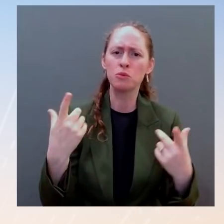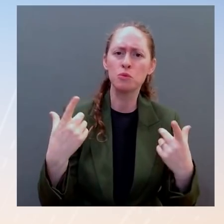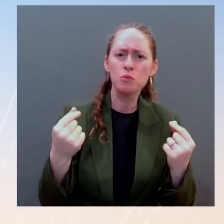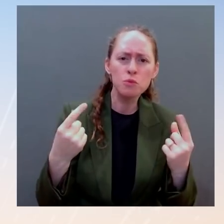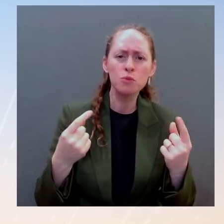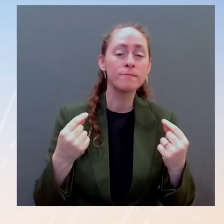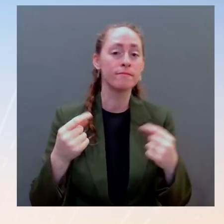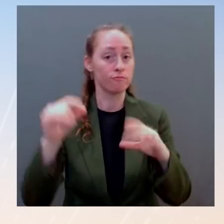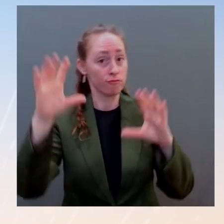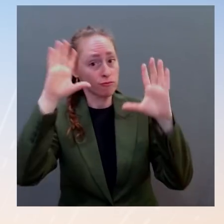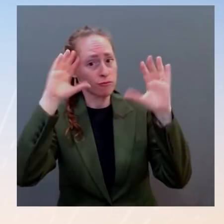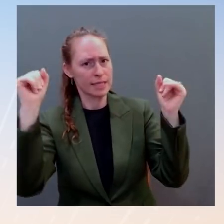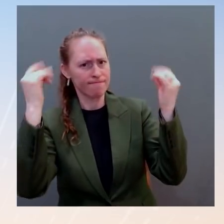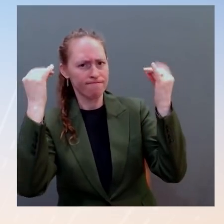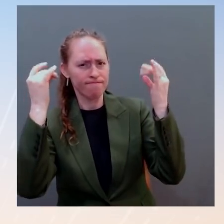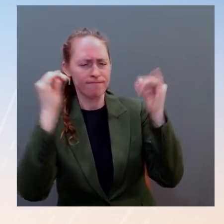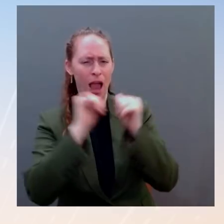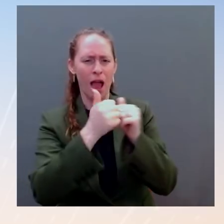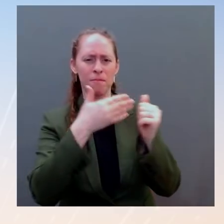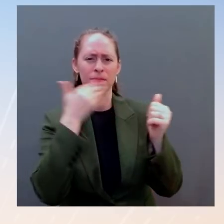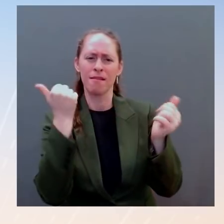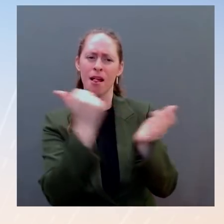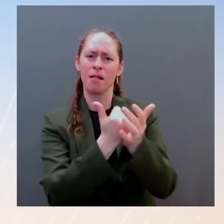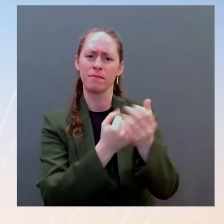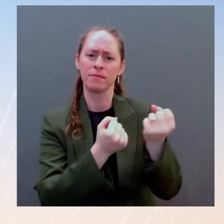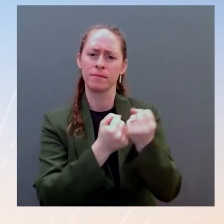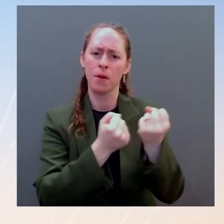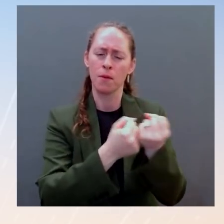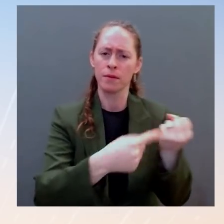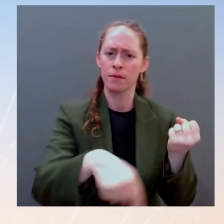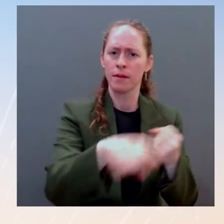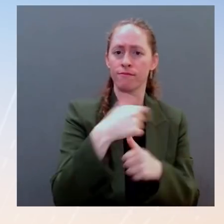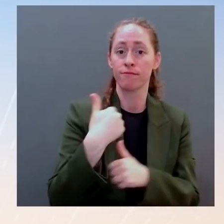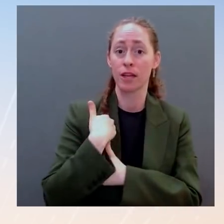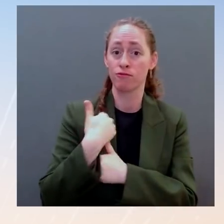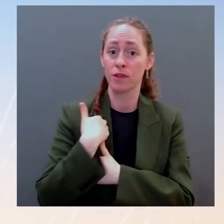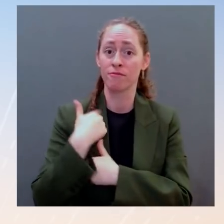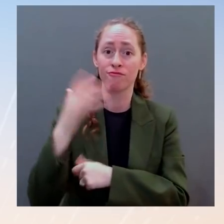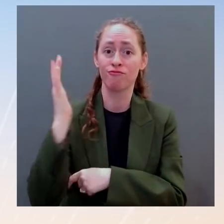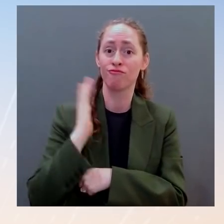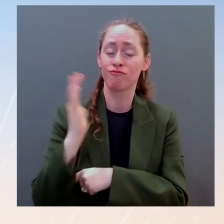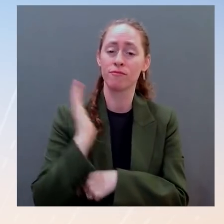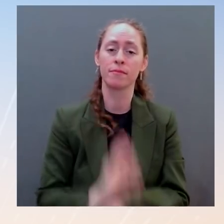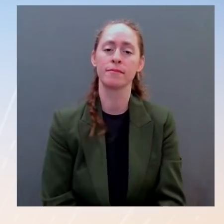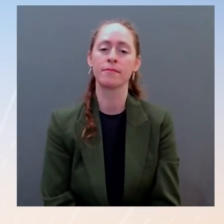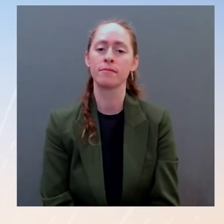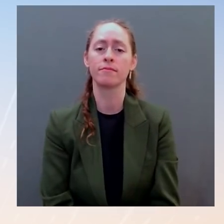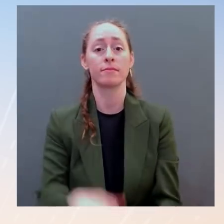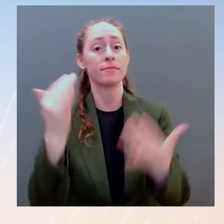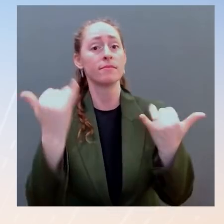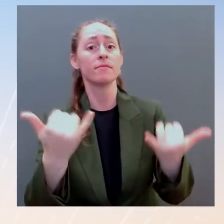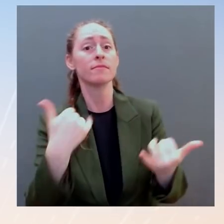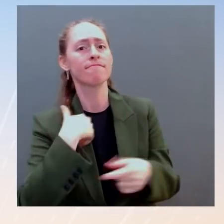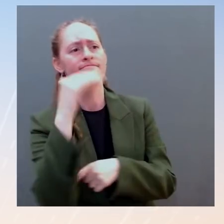The President urges congress to pass bipartisan legislation to comprehensively address toxic exposures and further delay